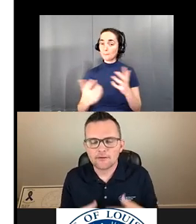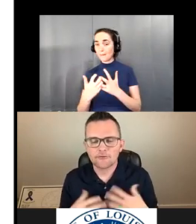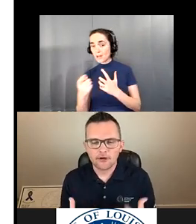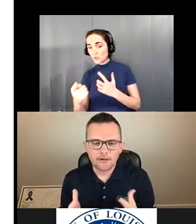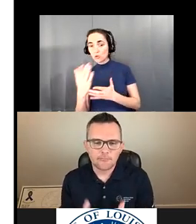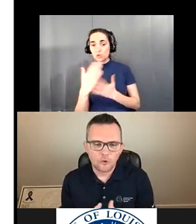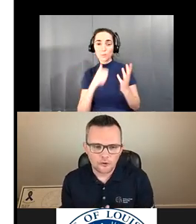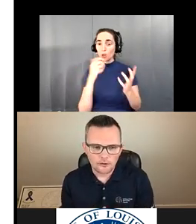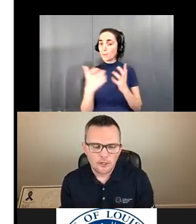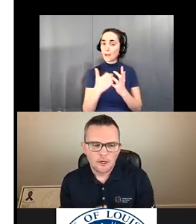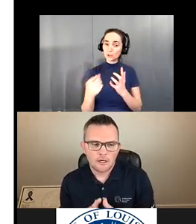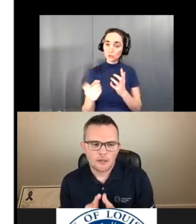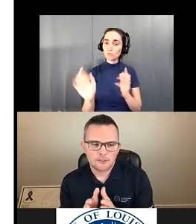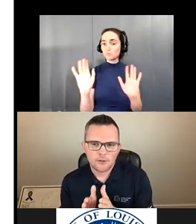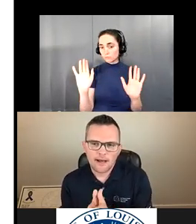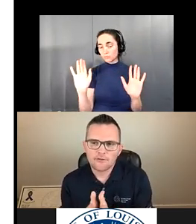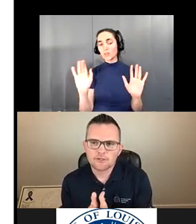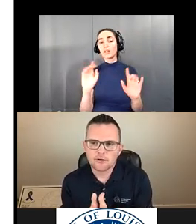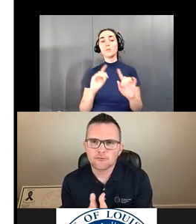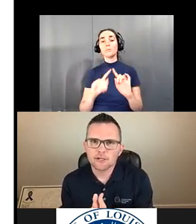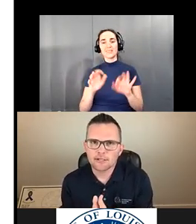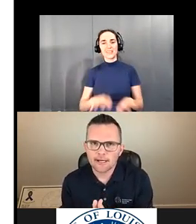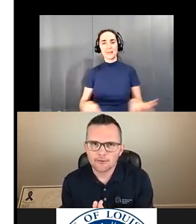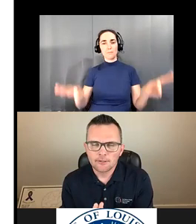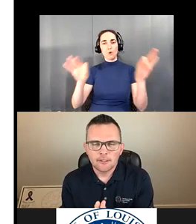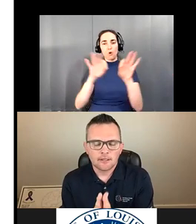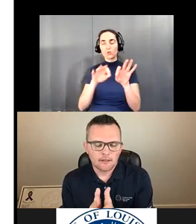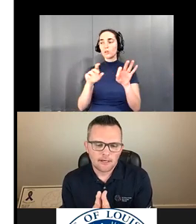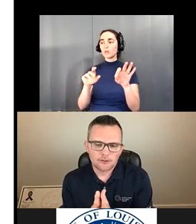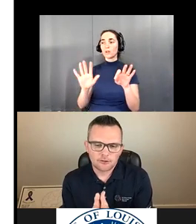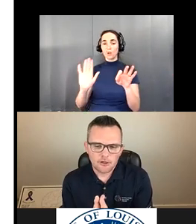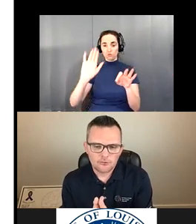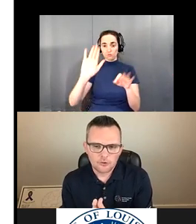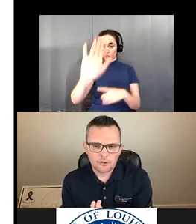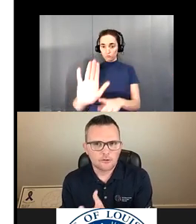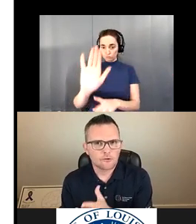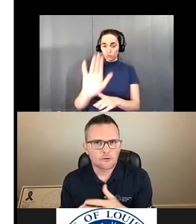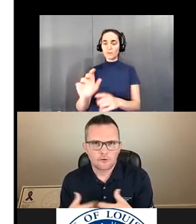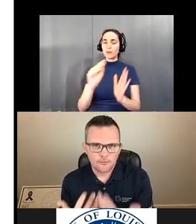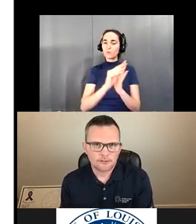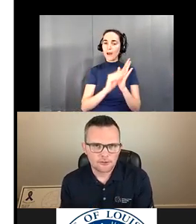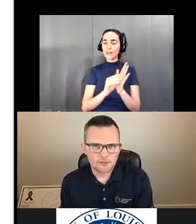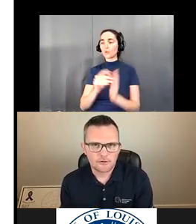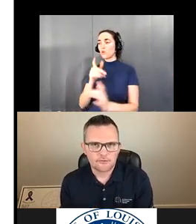is very important to have this stuff written down about your loved one, or about yourself